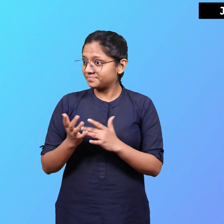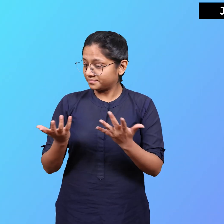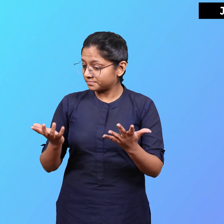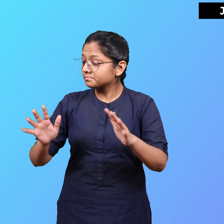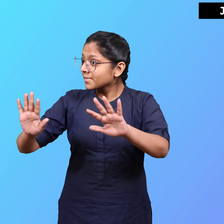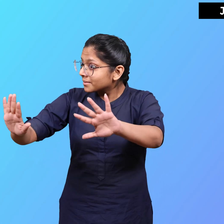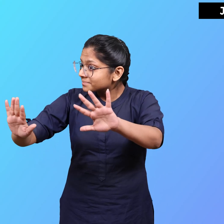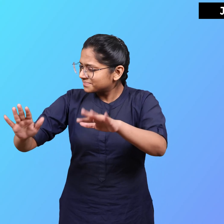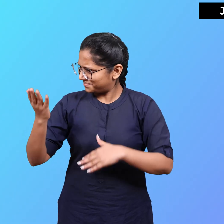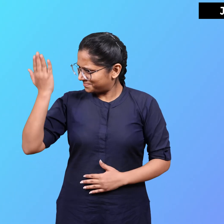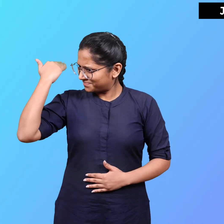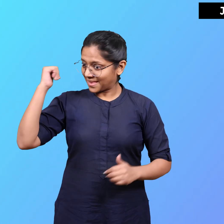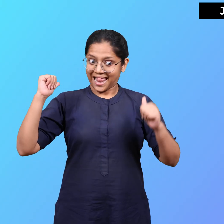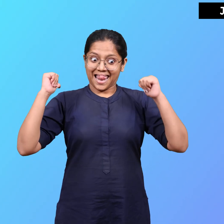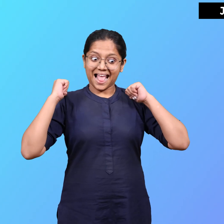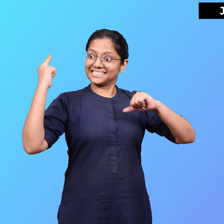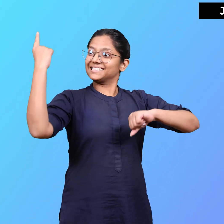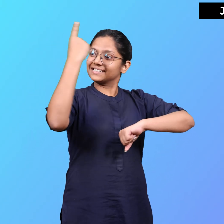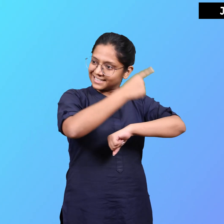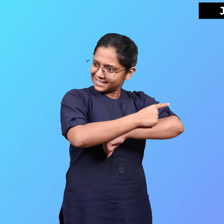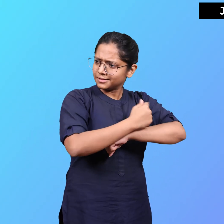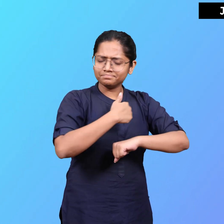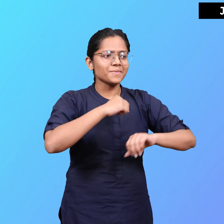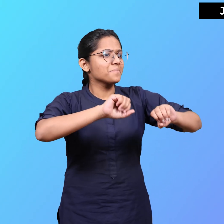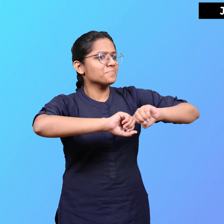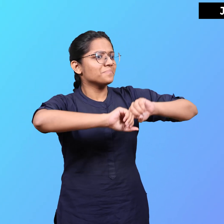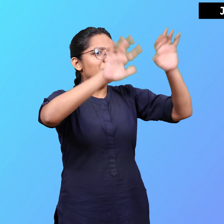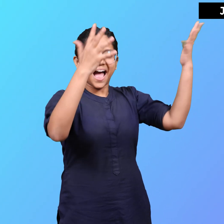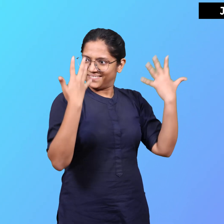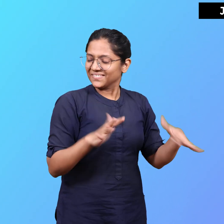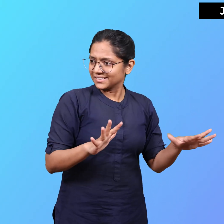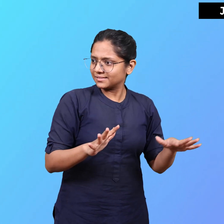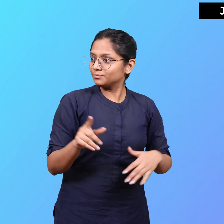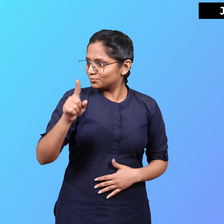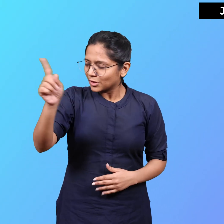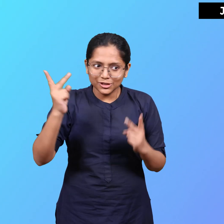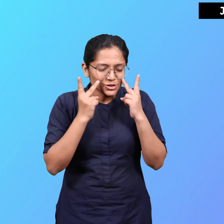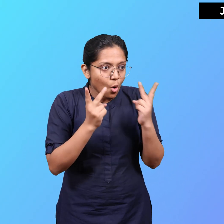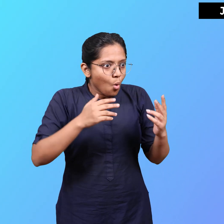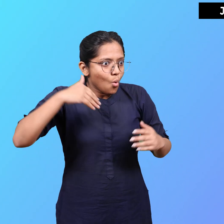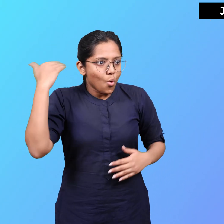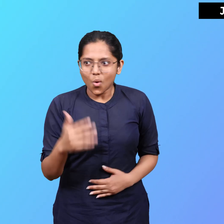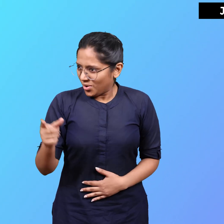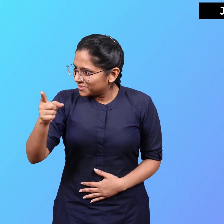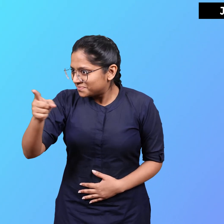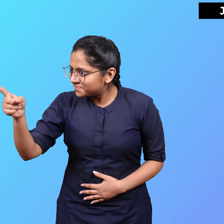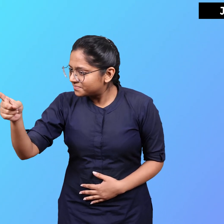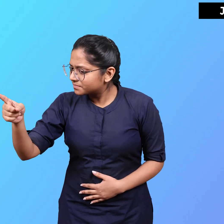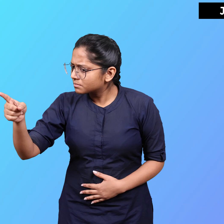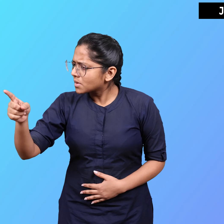Jesus said to them, “I did one miracle on a Sabbath day, and you were all surprised.